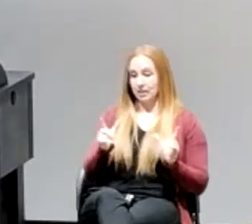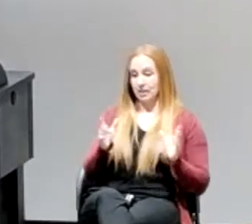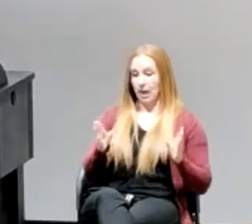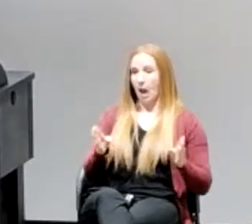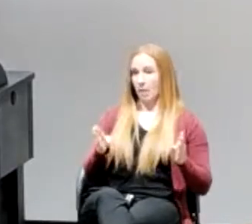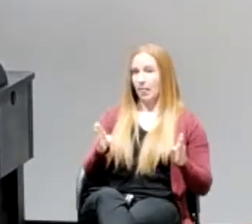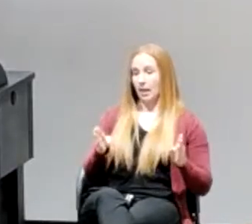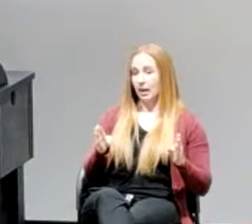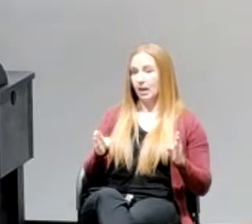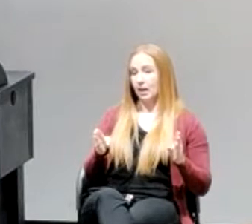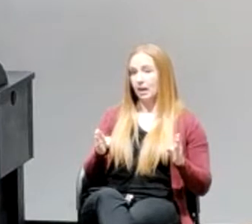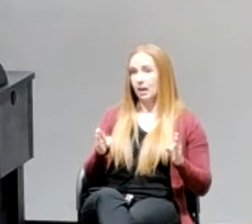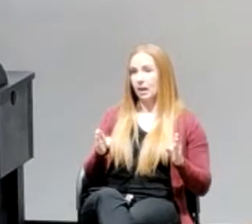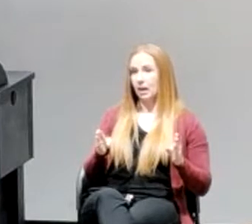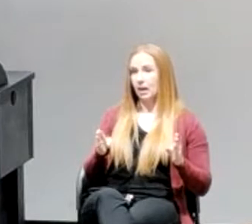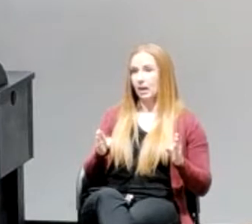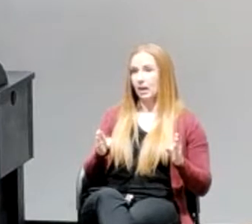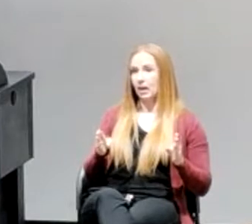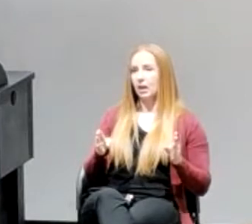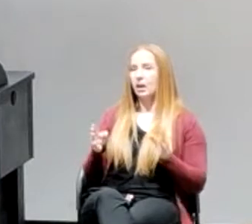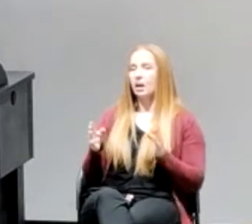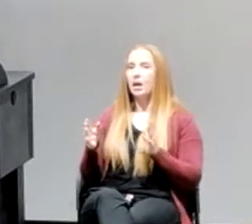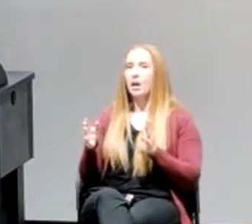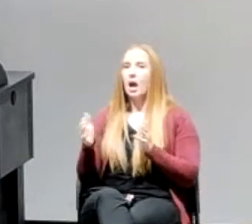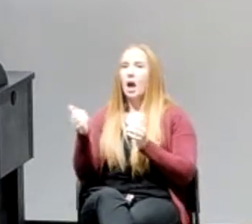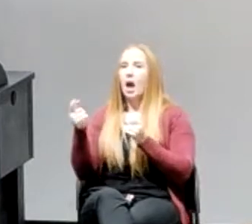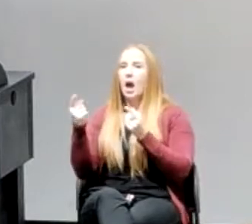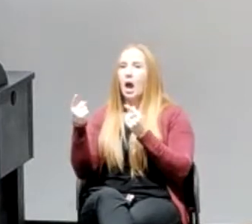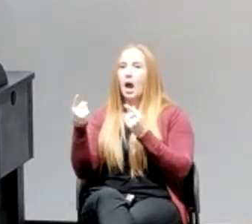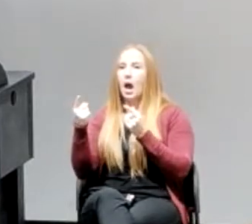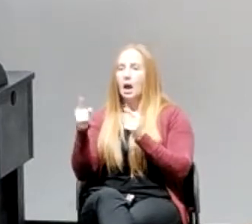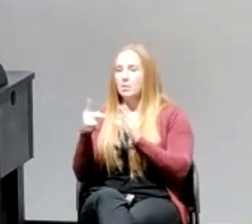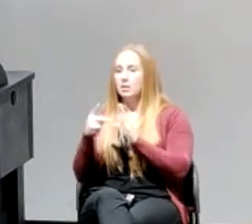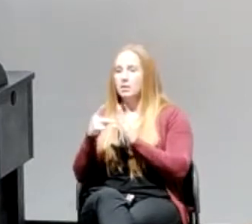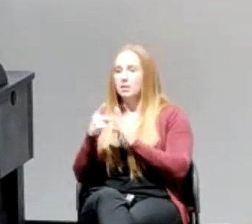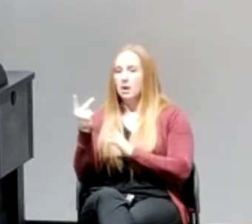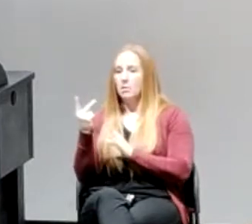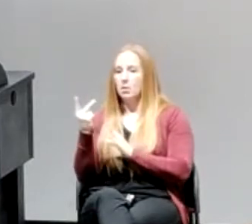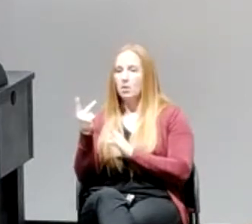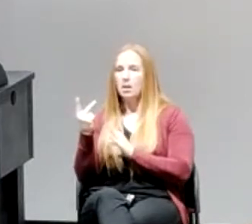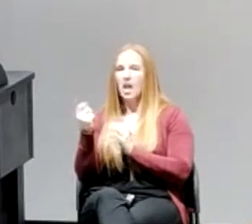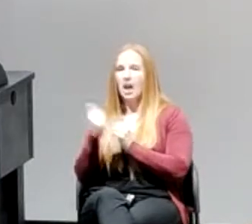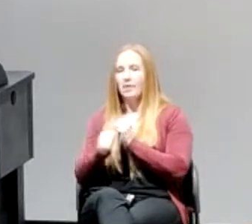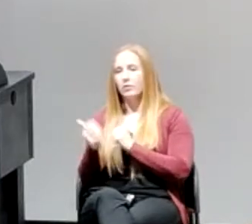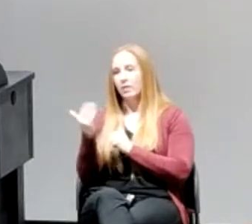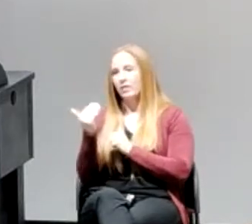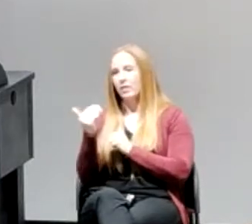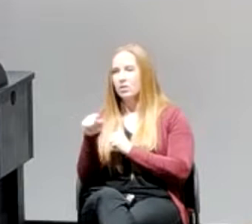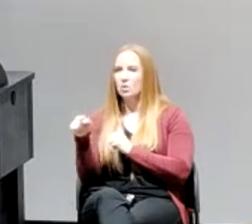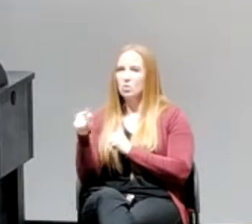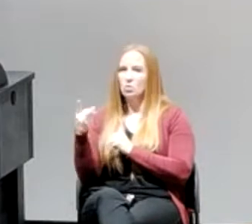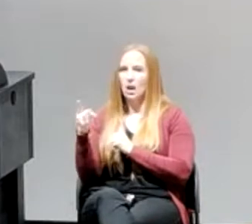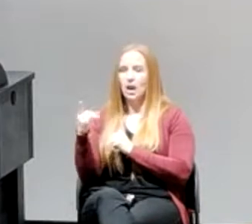In the 1990s Bill says -- listen to me calling him Bill like I know him.